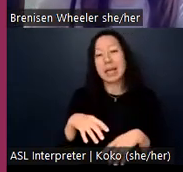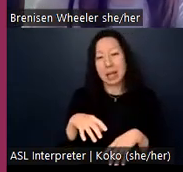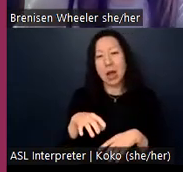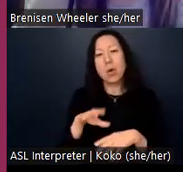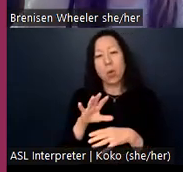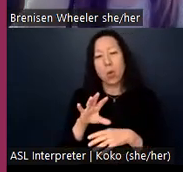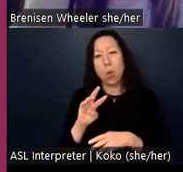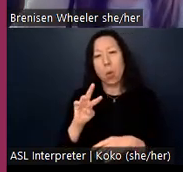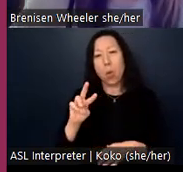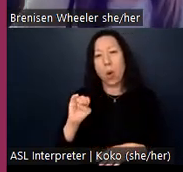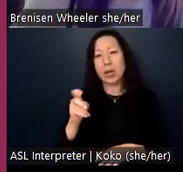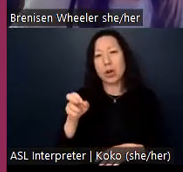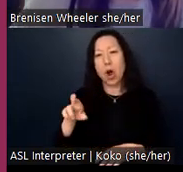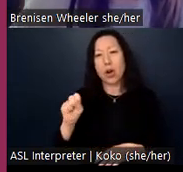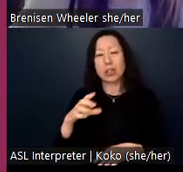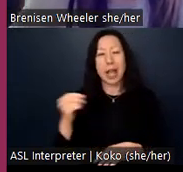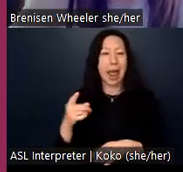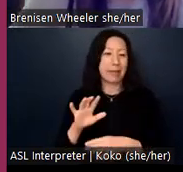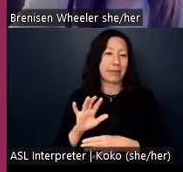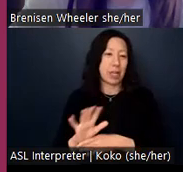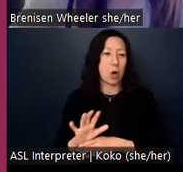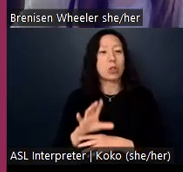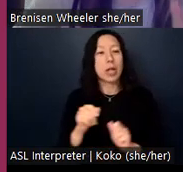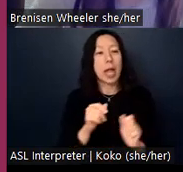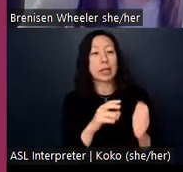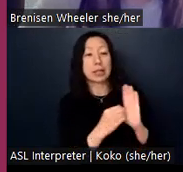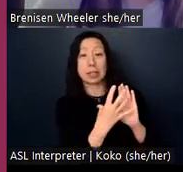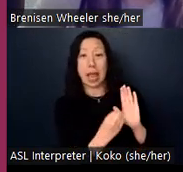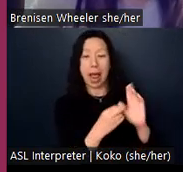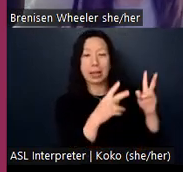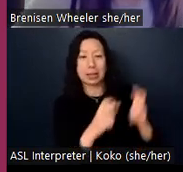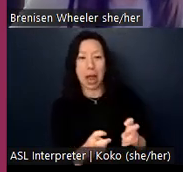screen to access and download the Powerpoint right away, and we also encourage you to join